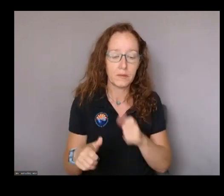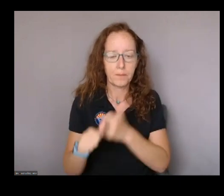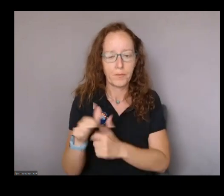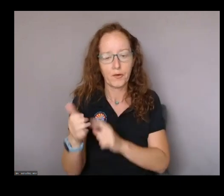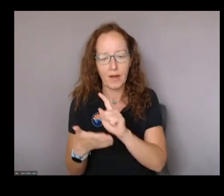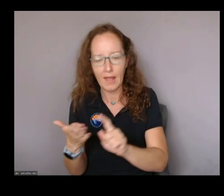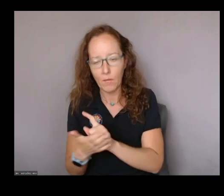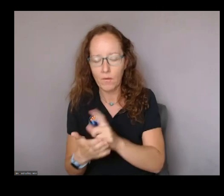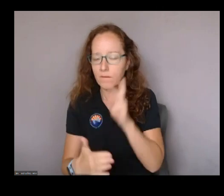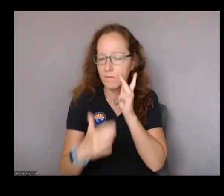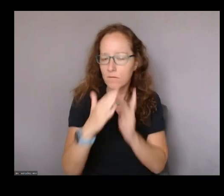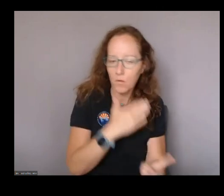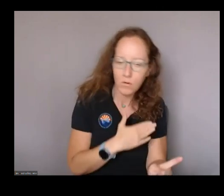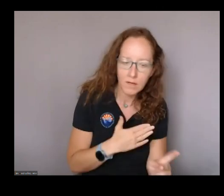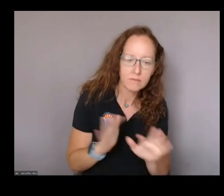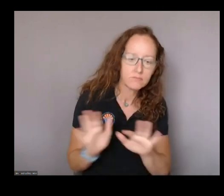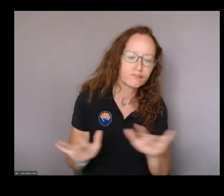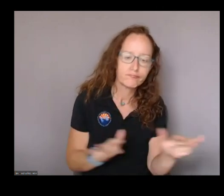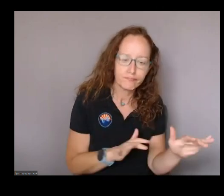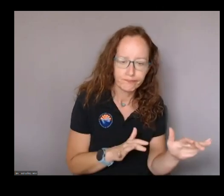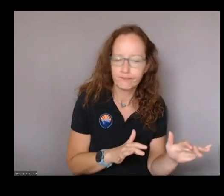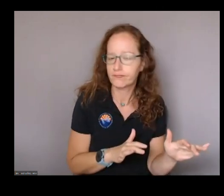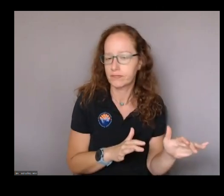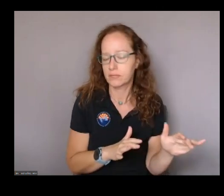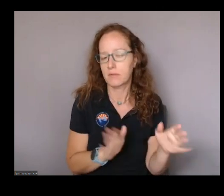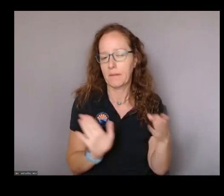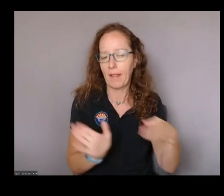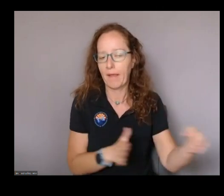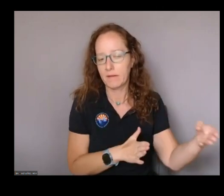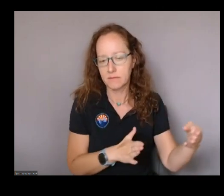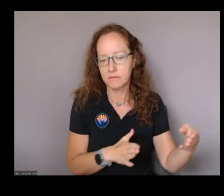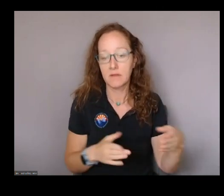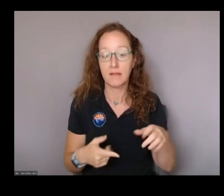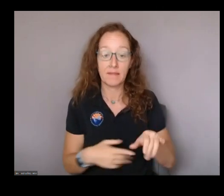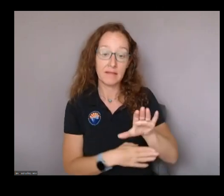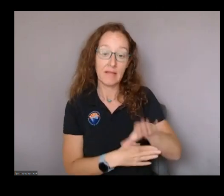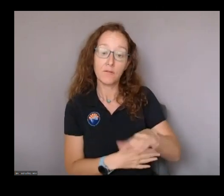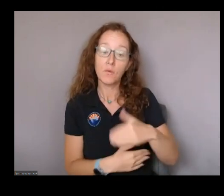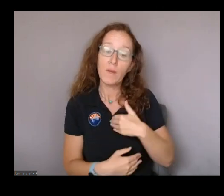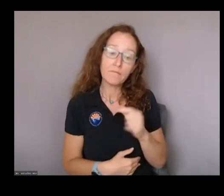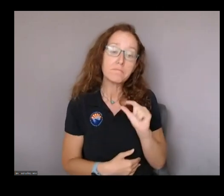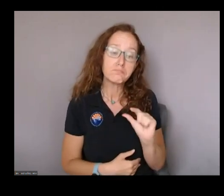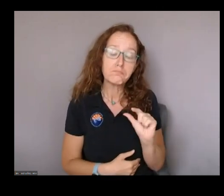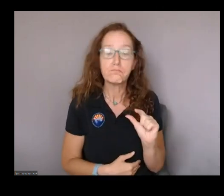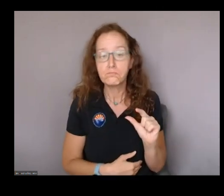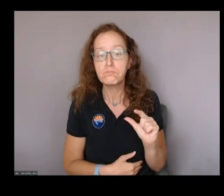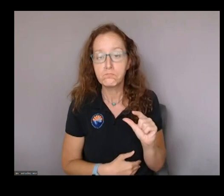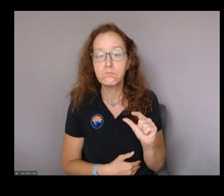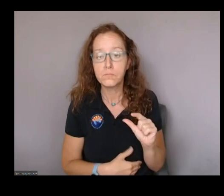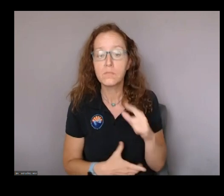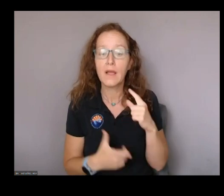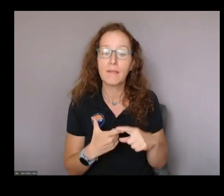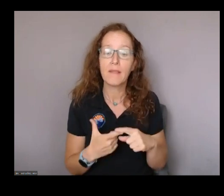a decent amount forecast through this afternoon. But definitely drying on Thursday and Friday. Not much of a